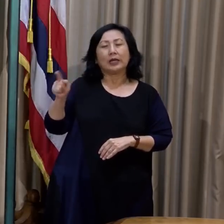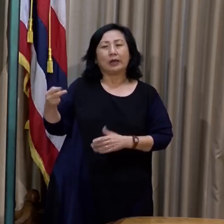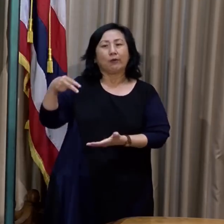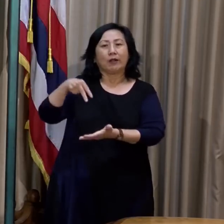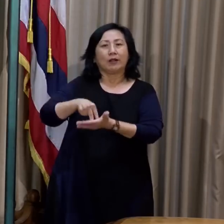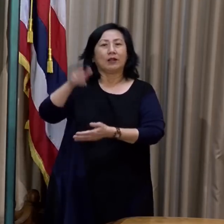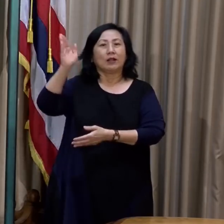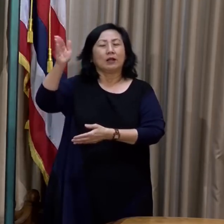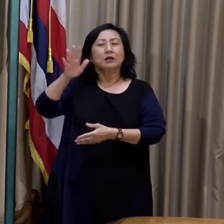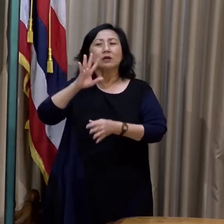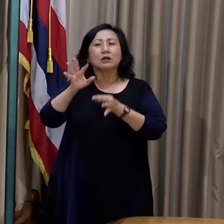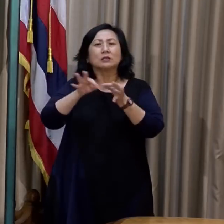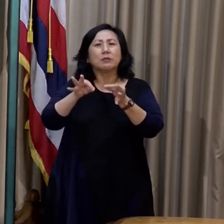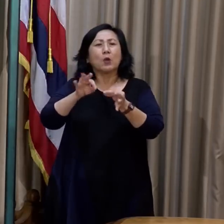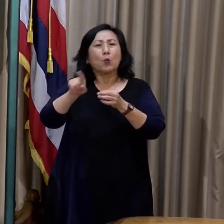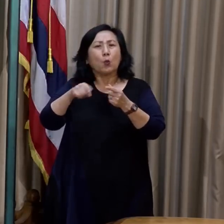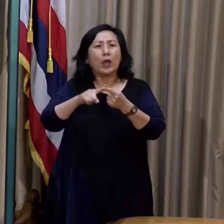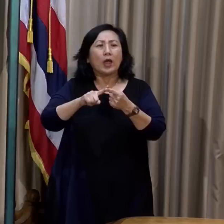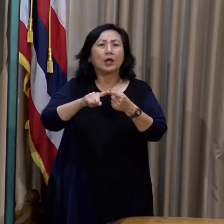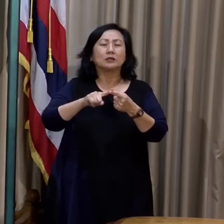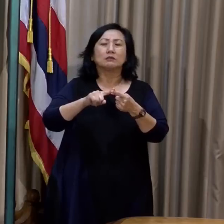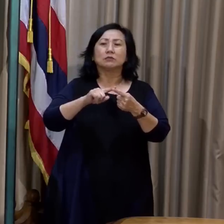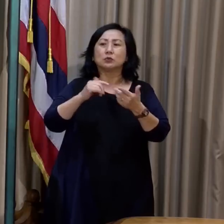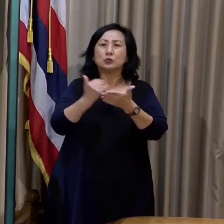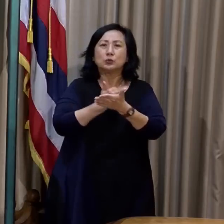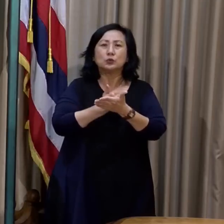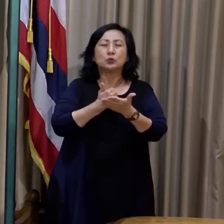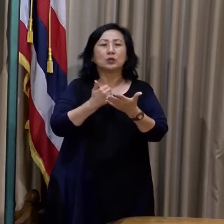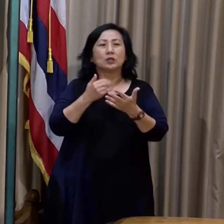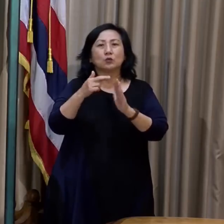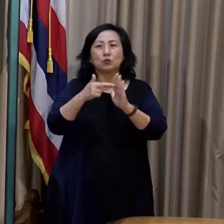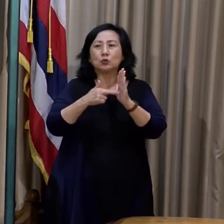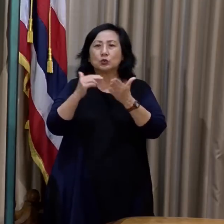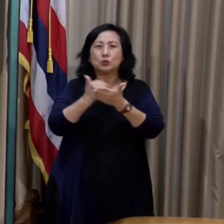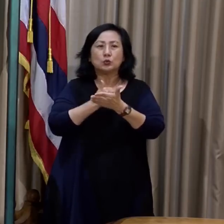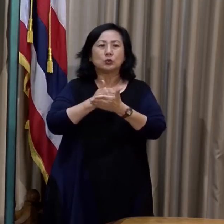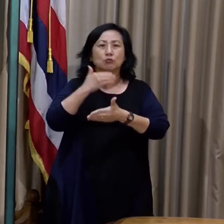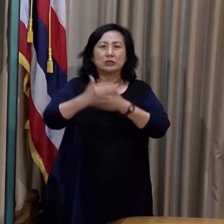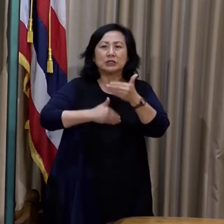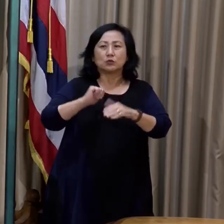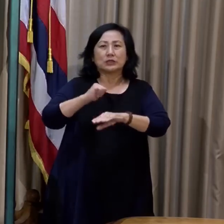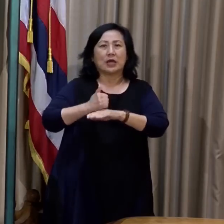NEW PROCEDURES, THE DEPARTMENT OF TRANSPORTATION WILL BE GIVING US AN UPDATE ON PROGRESS IN IMPLEMENTING THOSE SYSTEMS AT